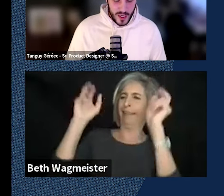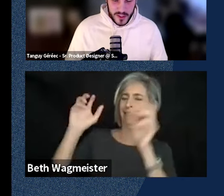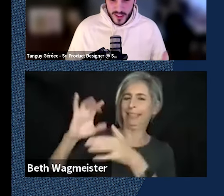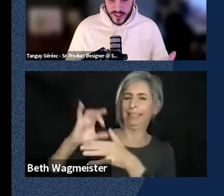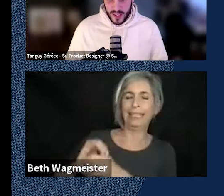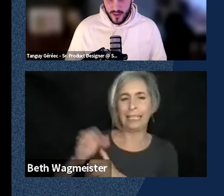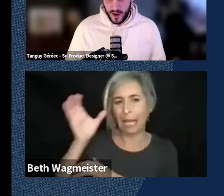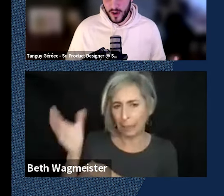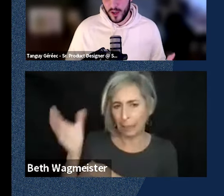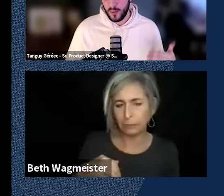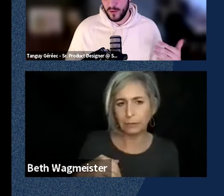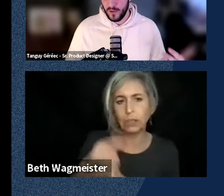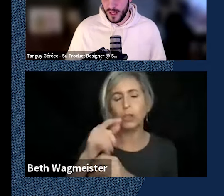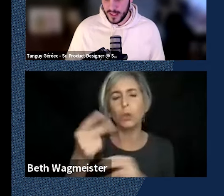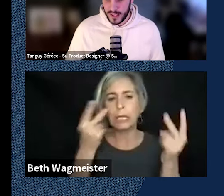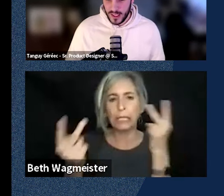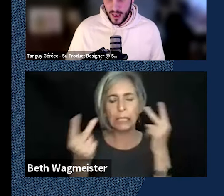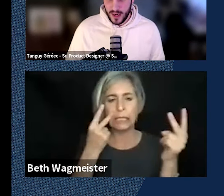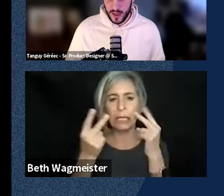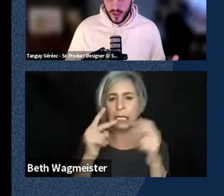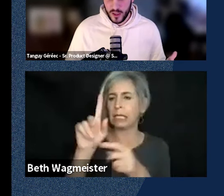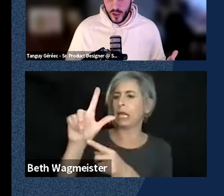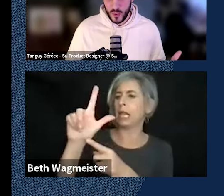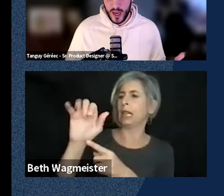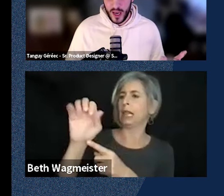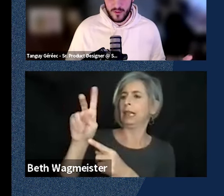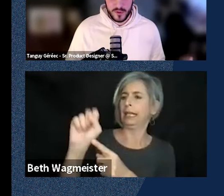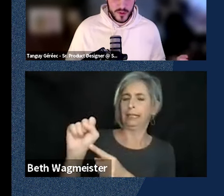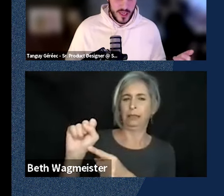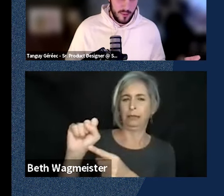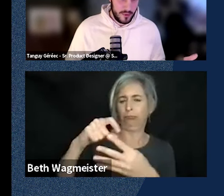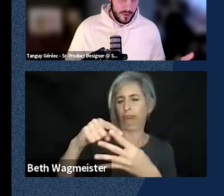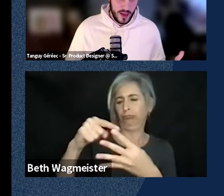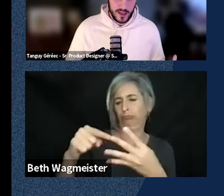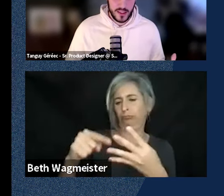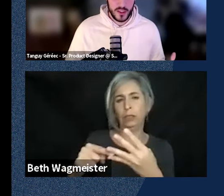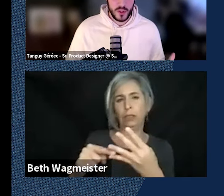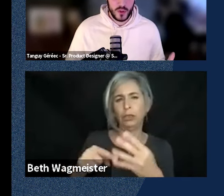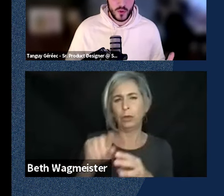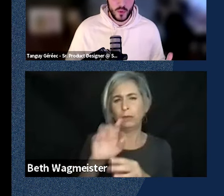So as you can see, there are a couple of links, and you would have to tab through that to